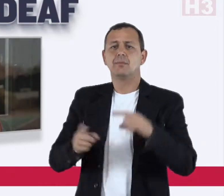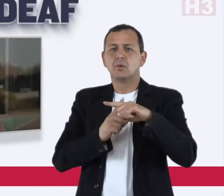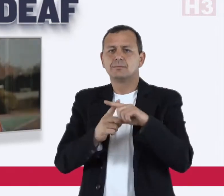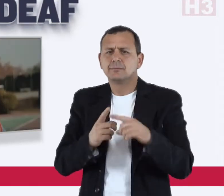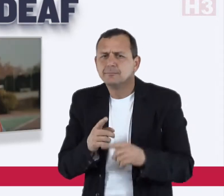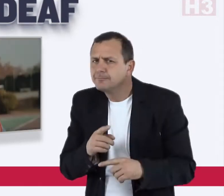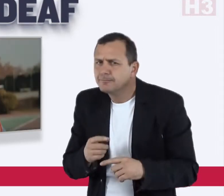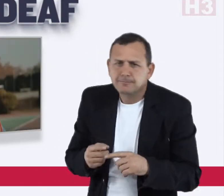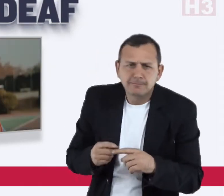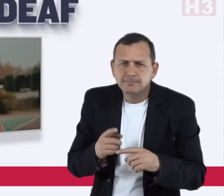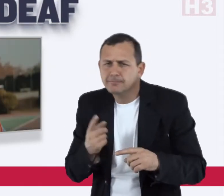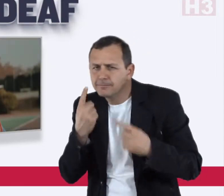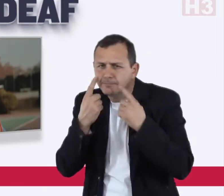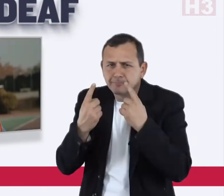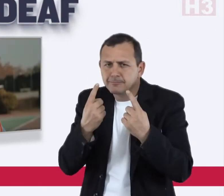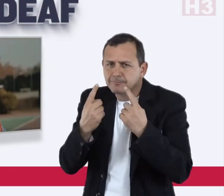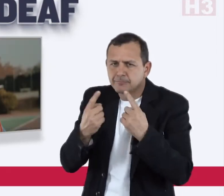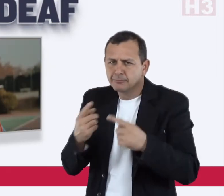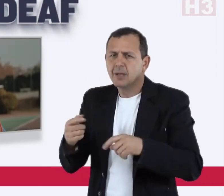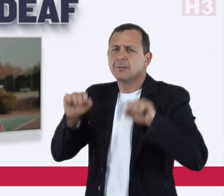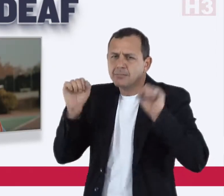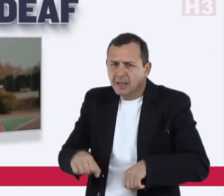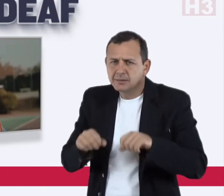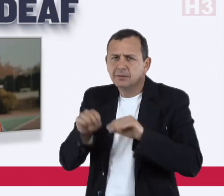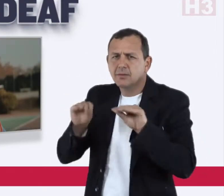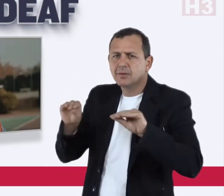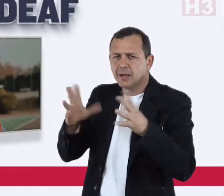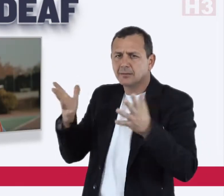He always tries to make sure they know